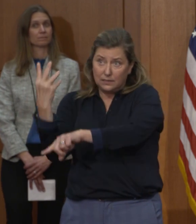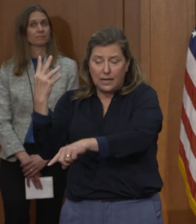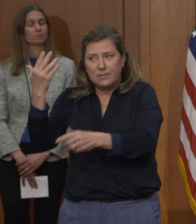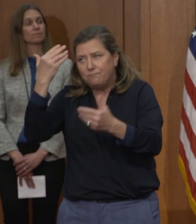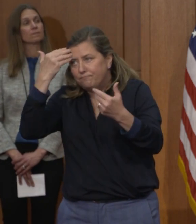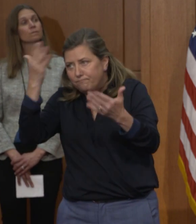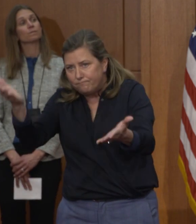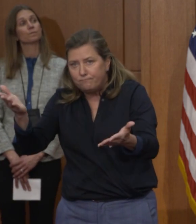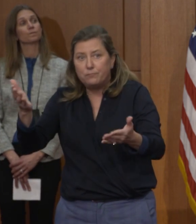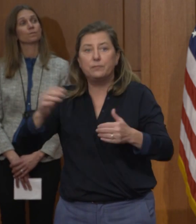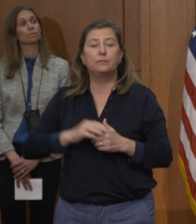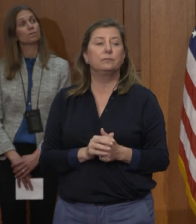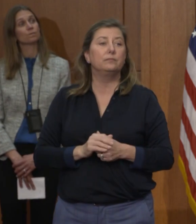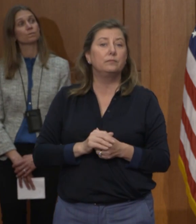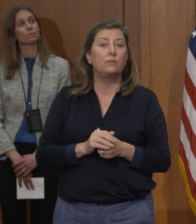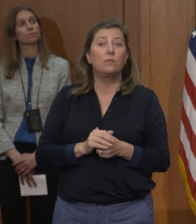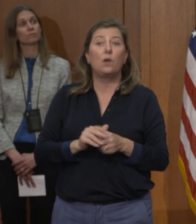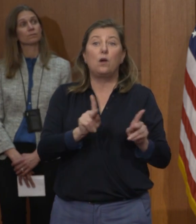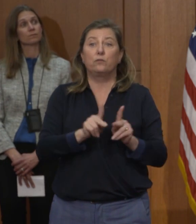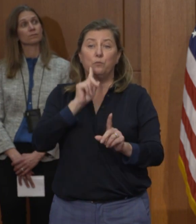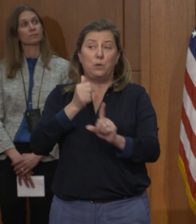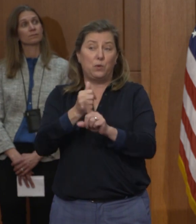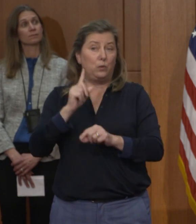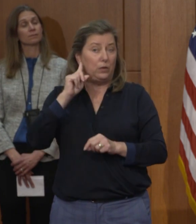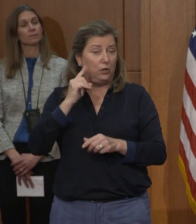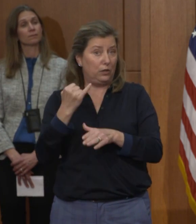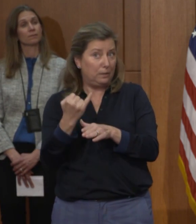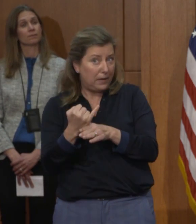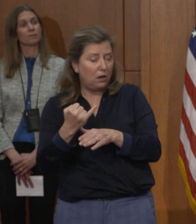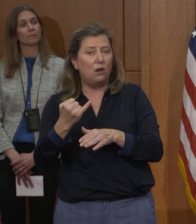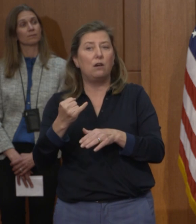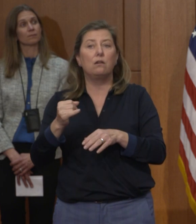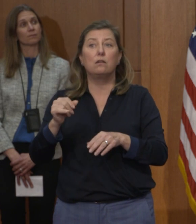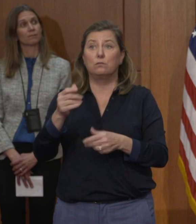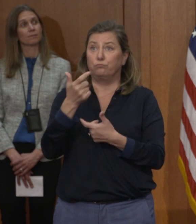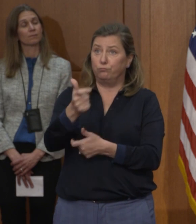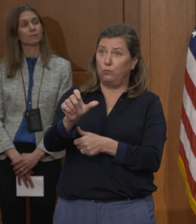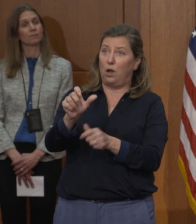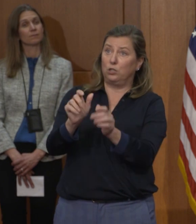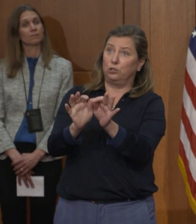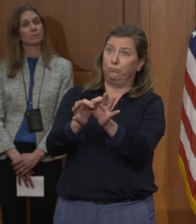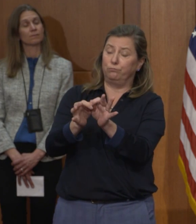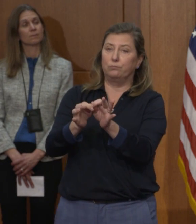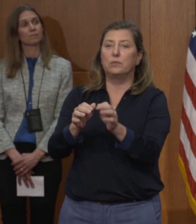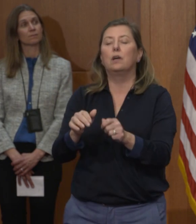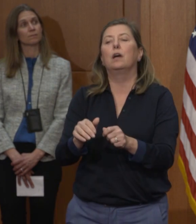and our blueprint for what that will look like. We have some slides, uh, with our glitch and the technology.